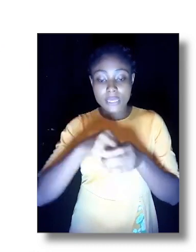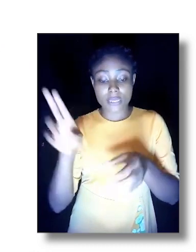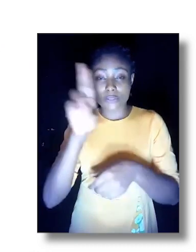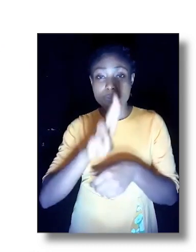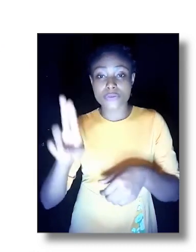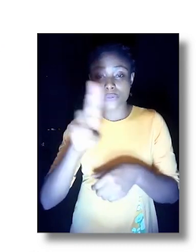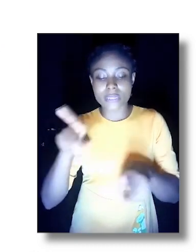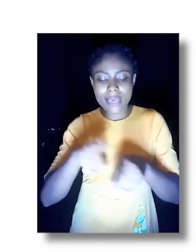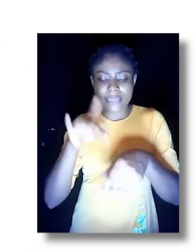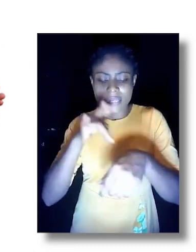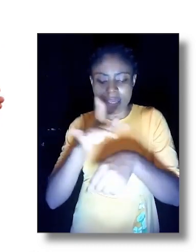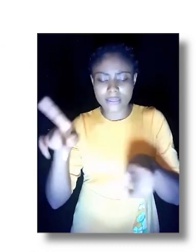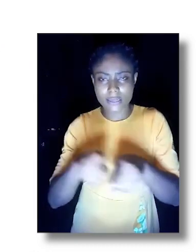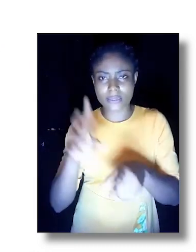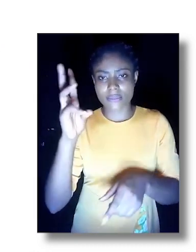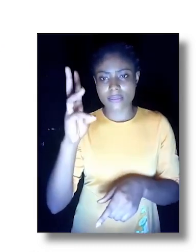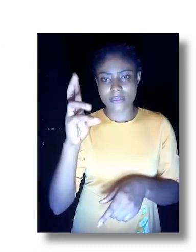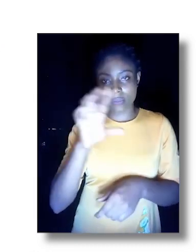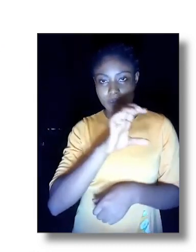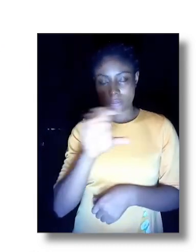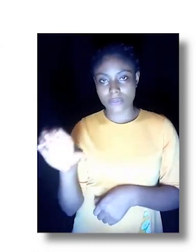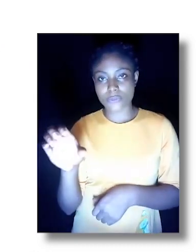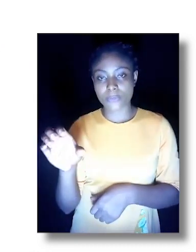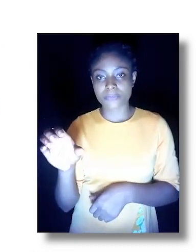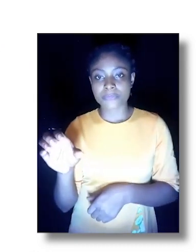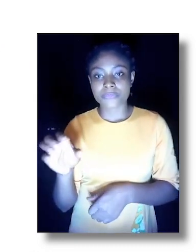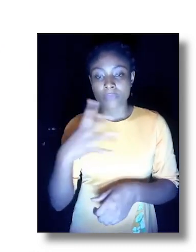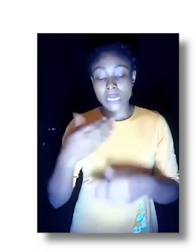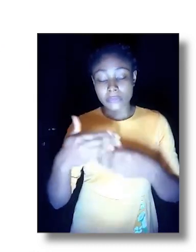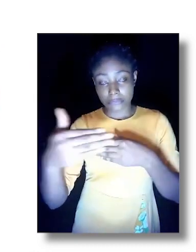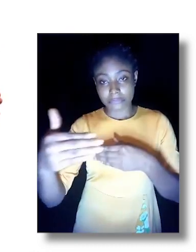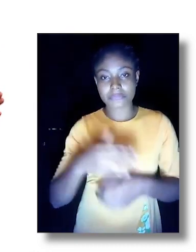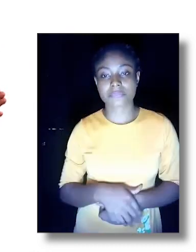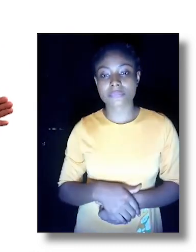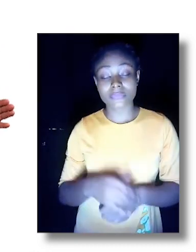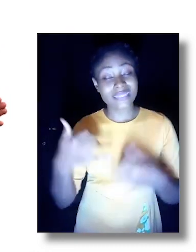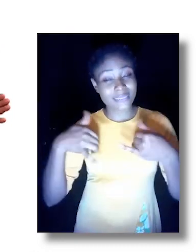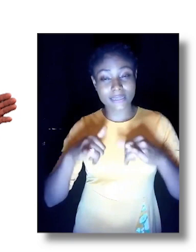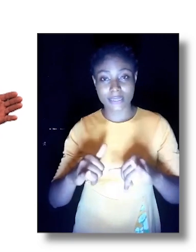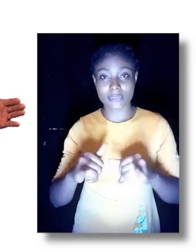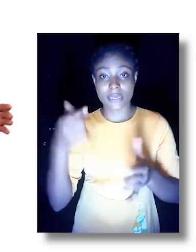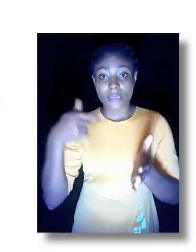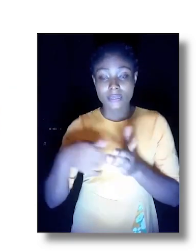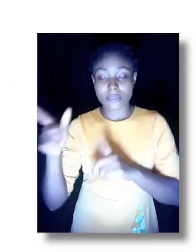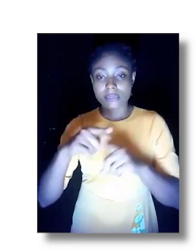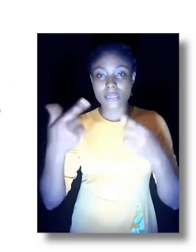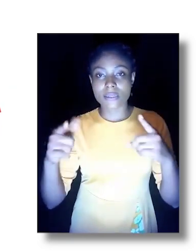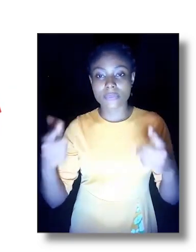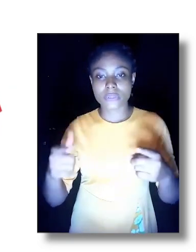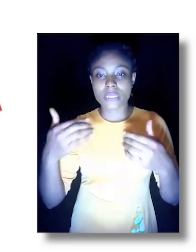16th centuries and beyond, yet these signed languages have remained underdeveloped.